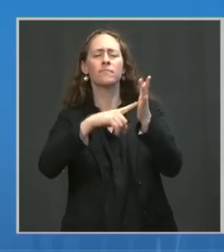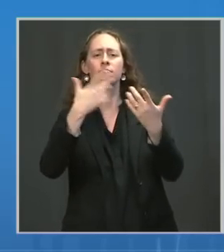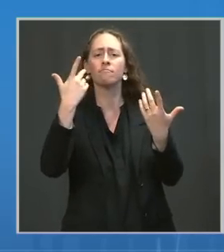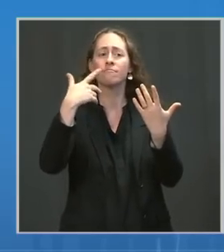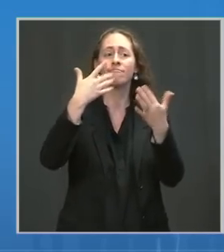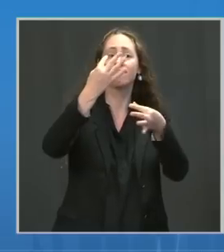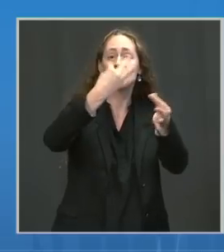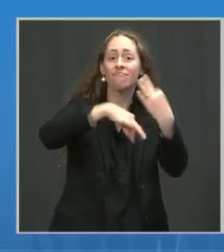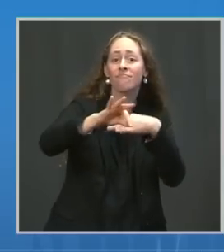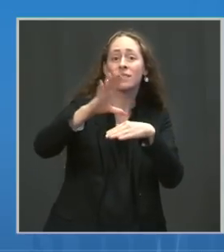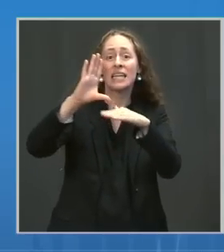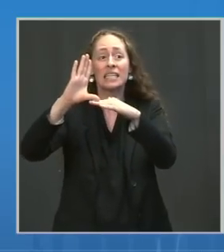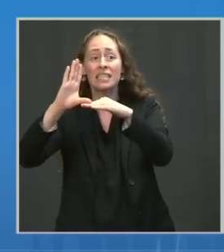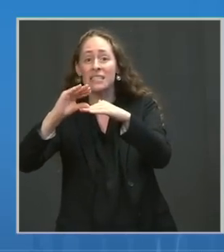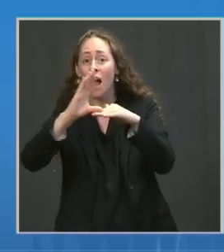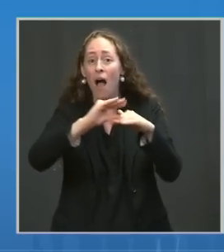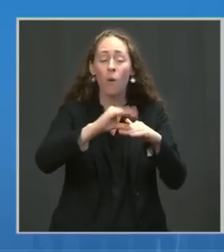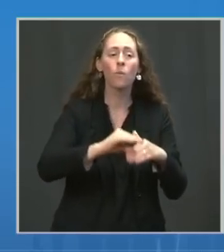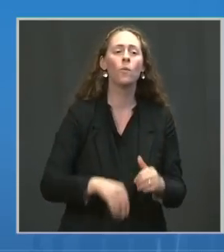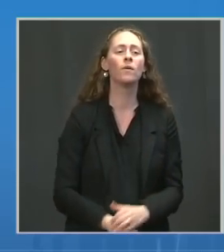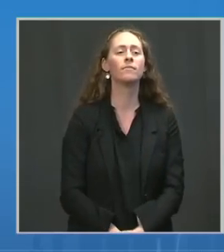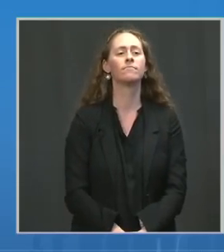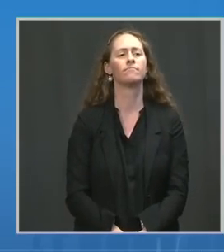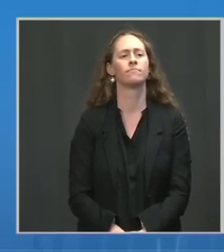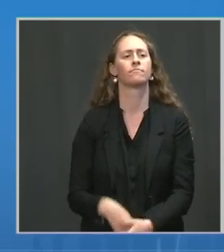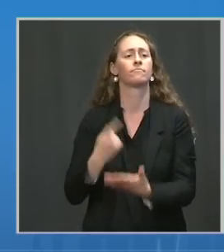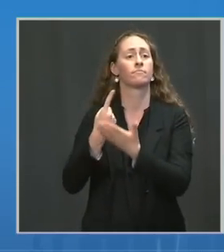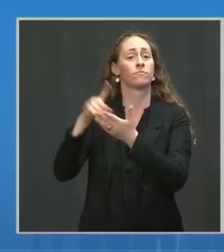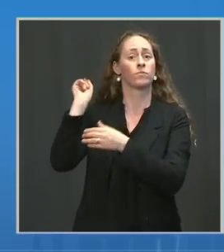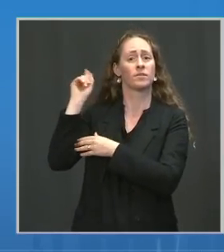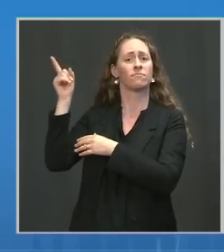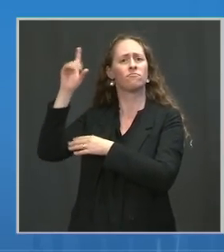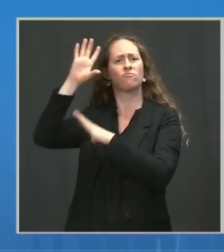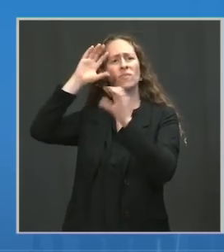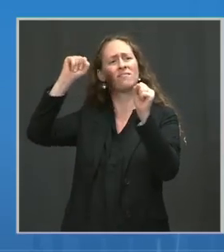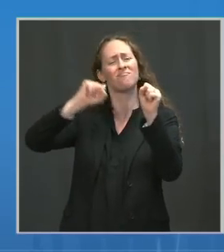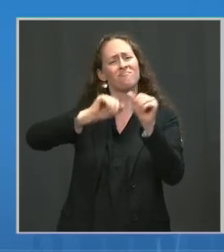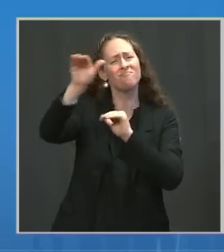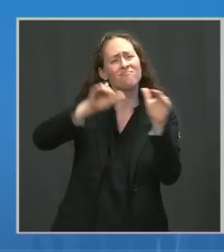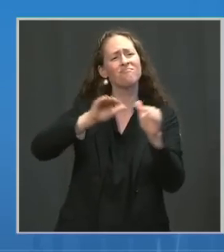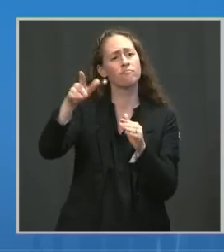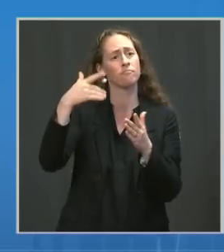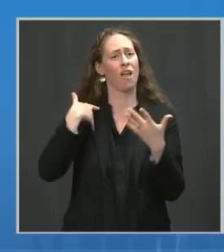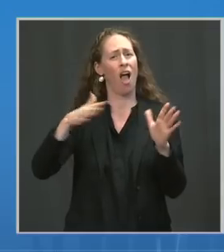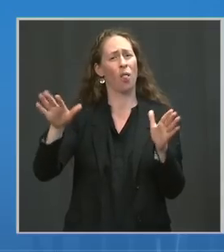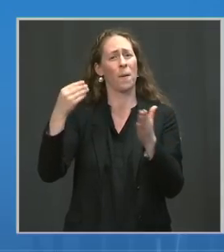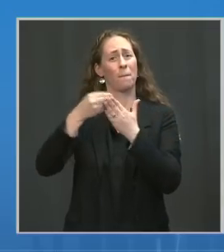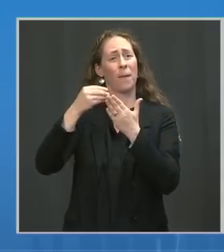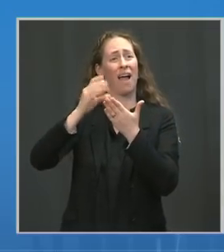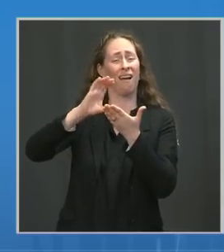Last week, the President called on states and local governments to use funding they have received, including from the American Rescue Plan,